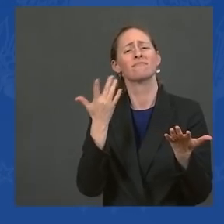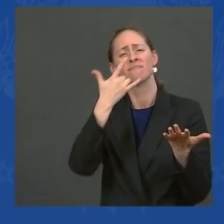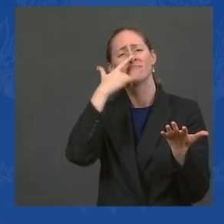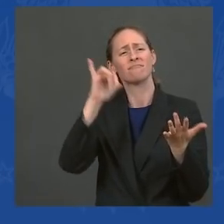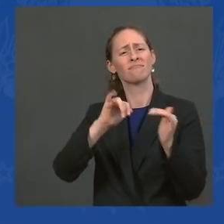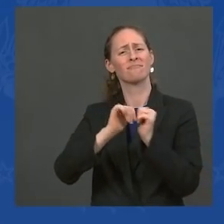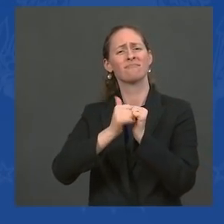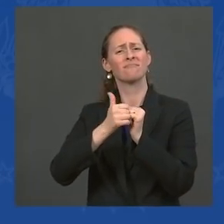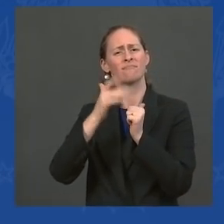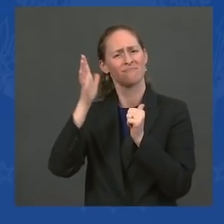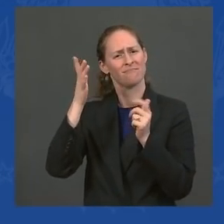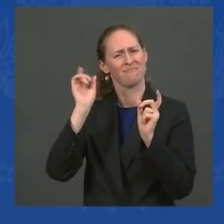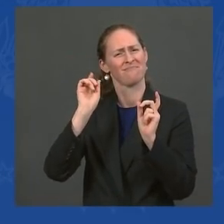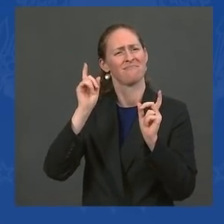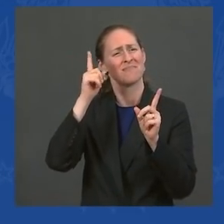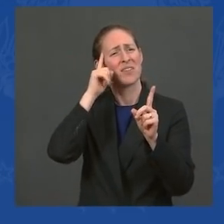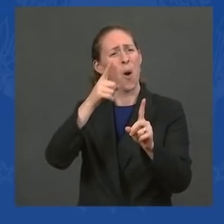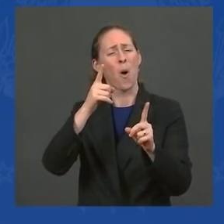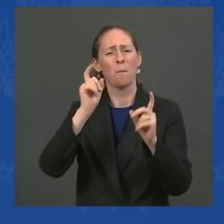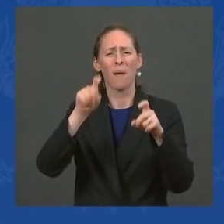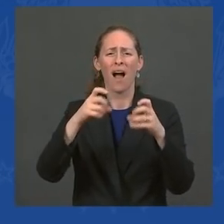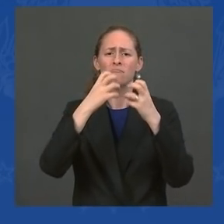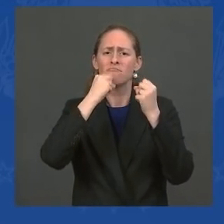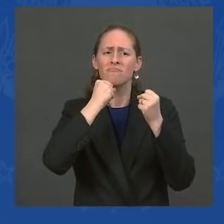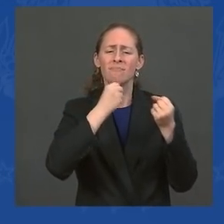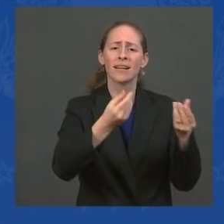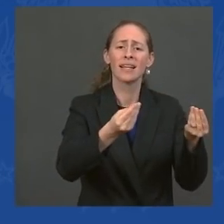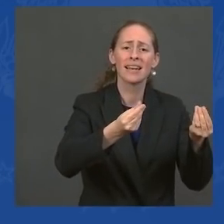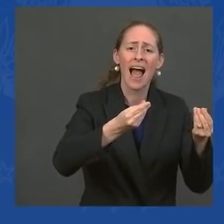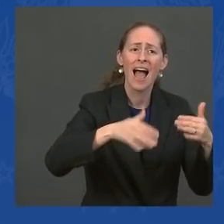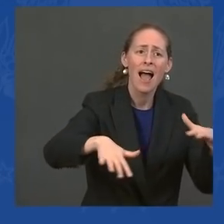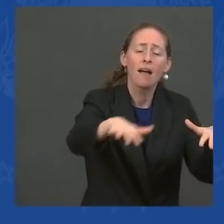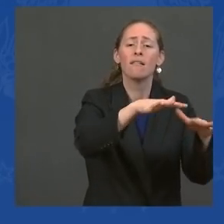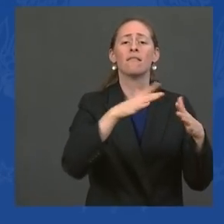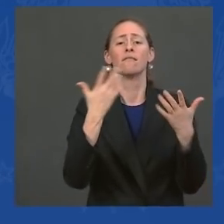and wildlife we love and that are disappearing so quickly,